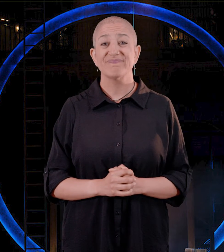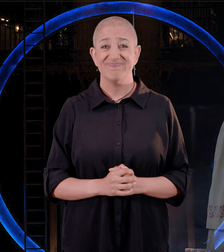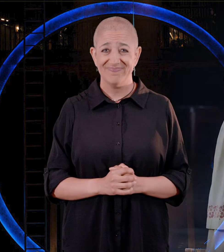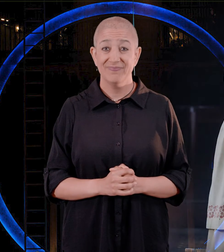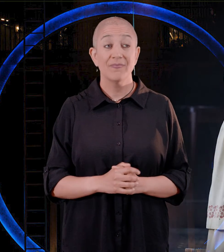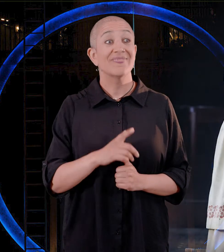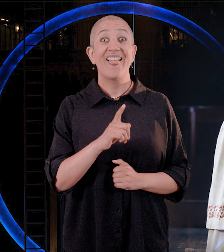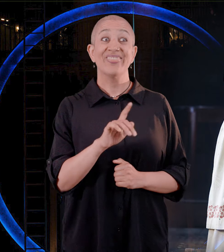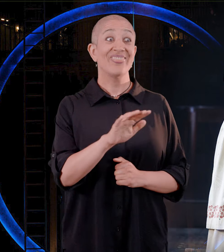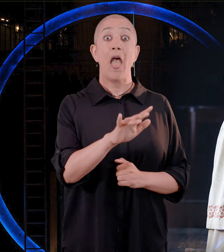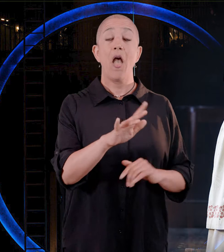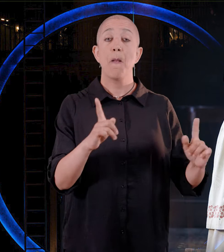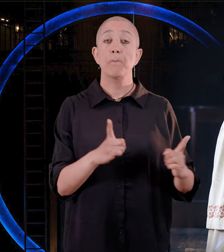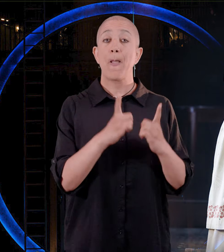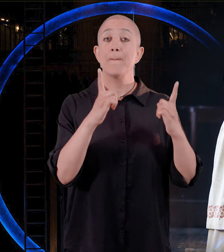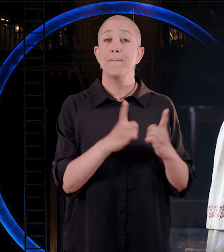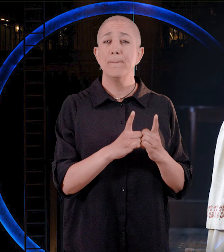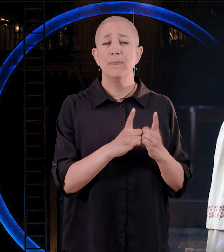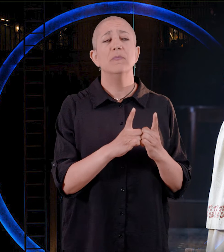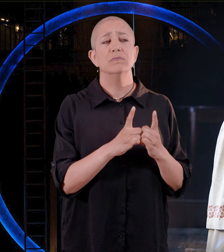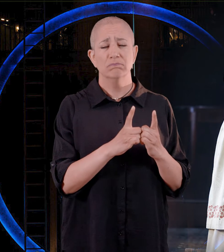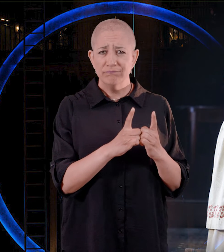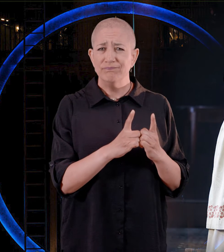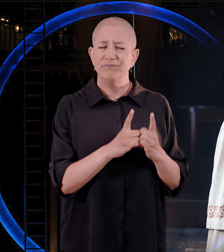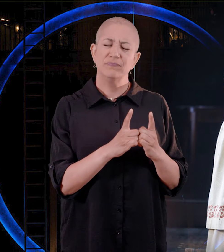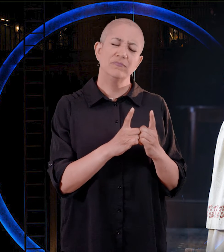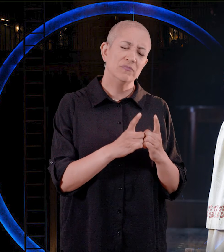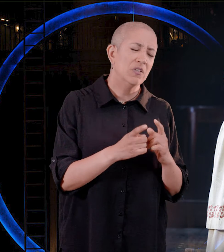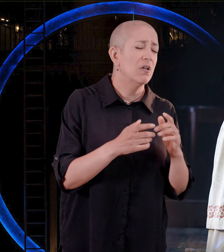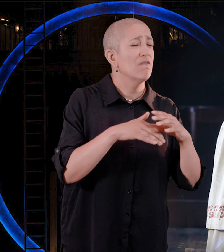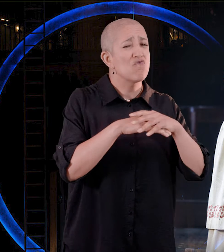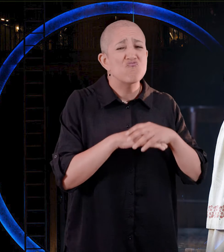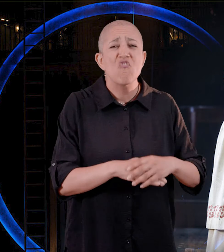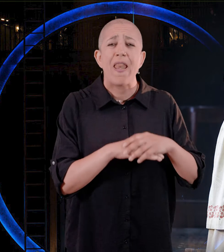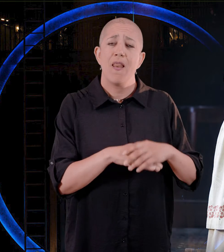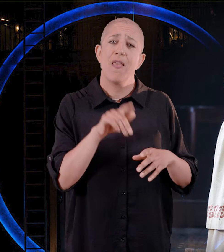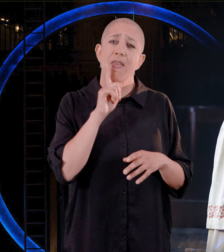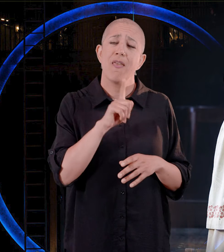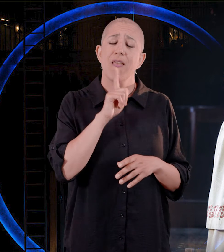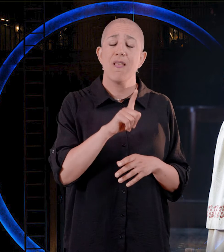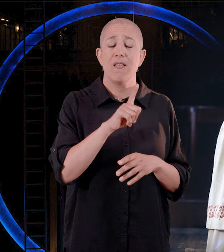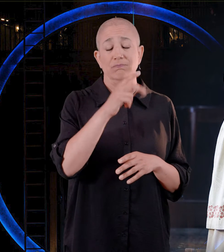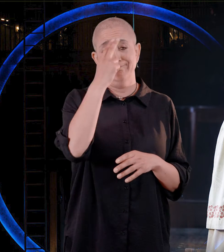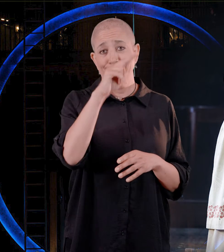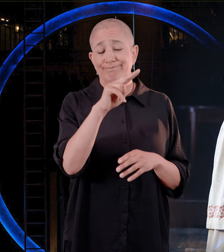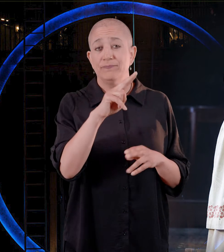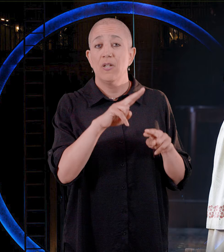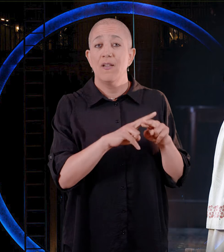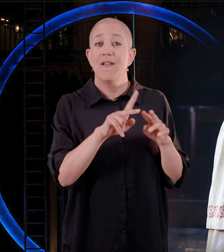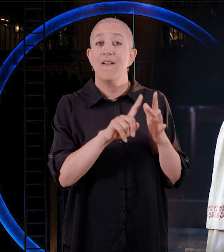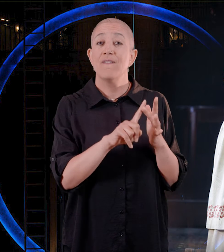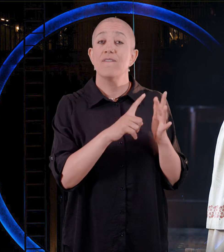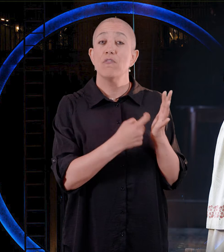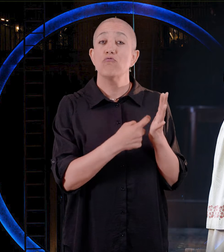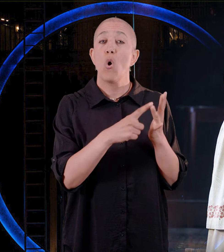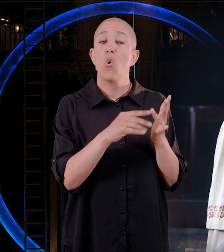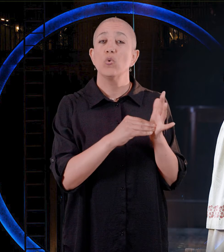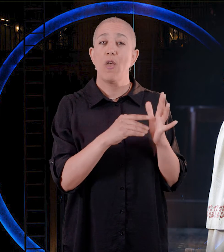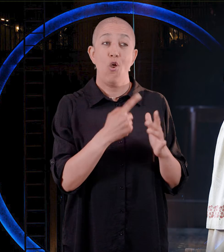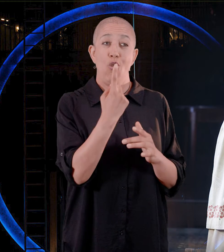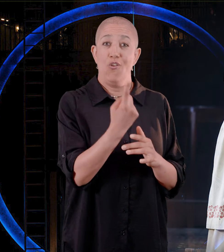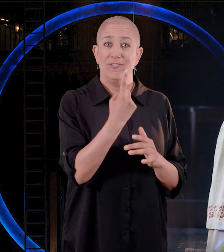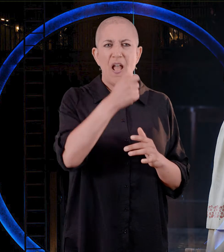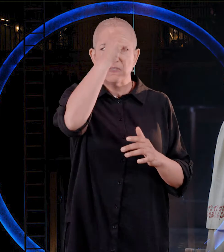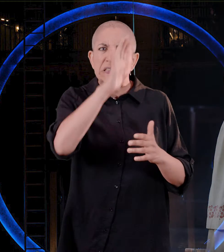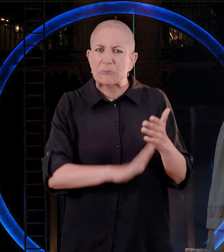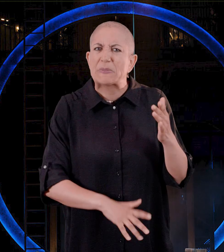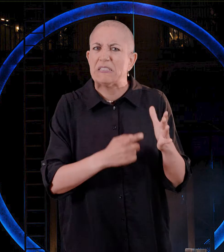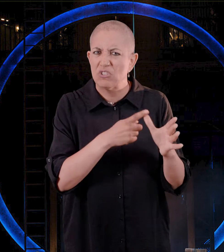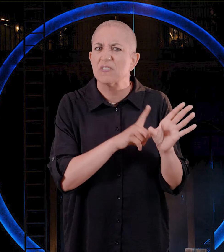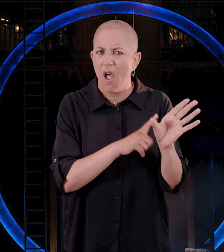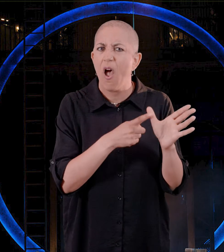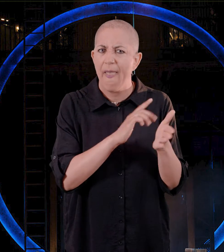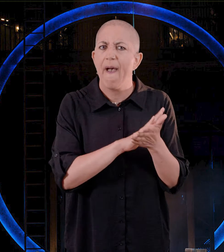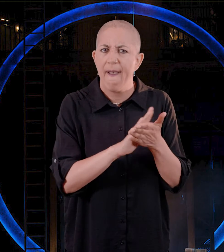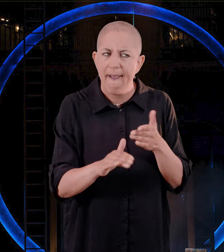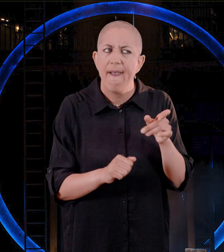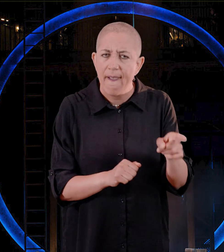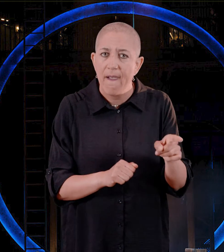She meets a friendly, experienced ayah called Firoza.